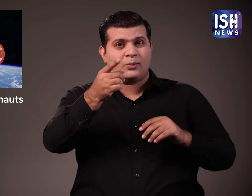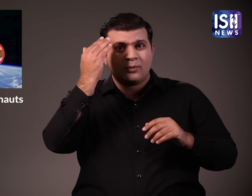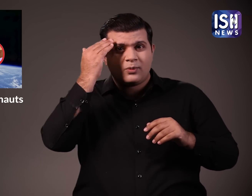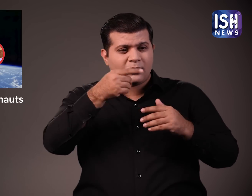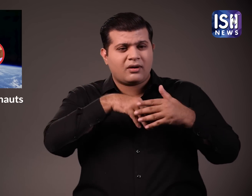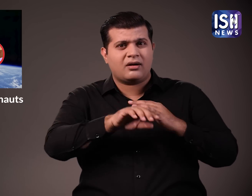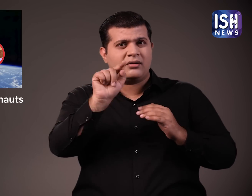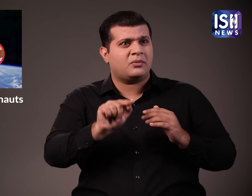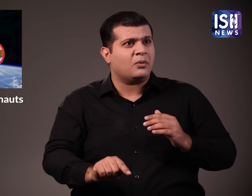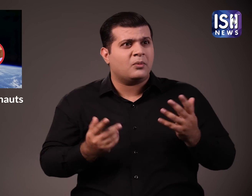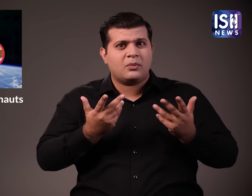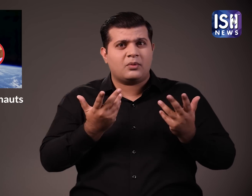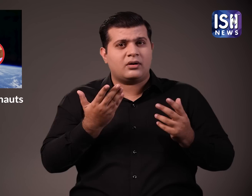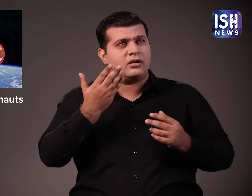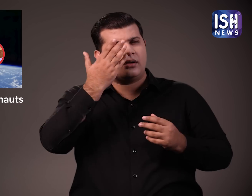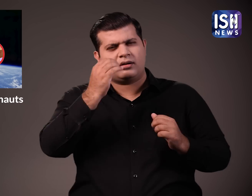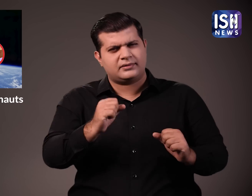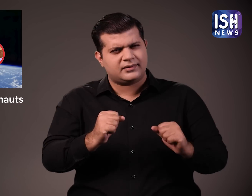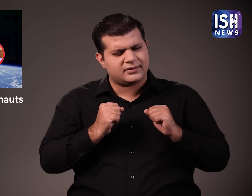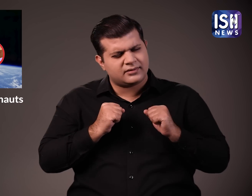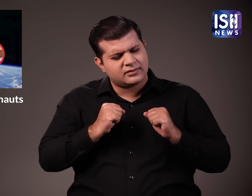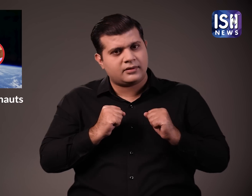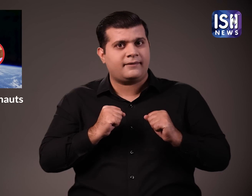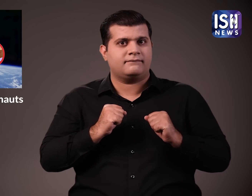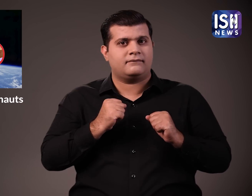Do you know how difficult it is to be in space?